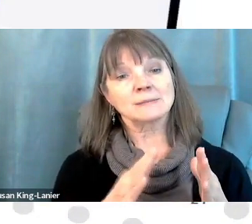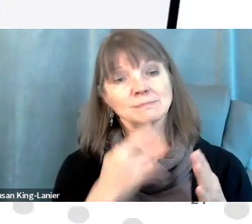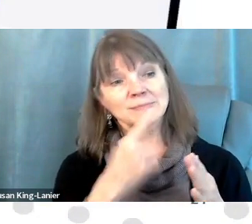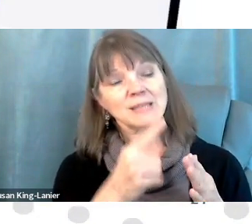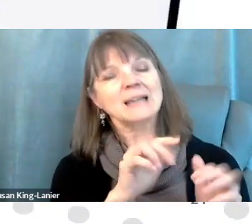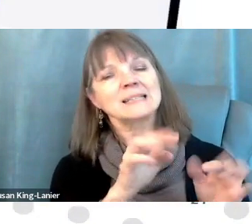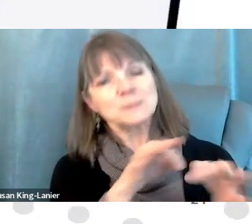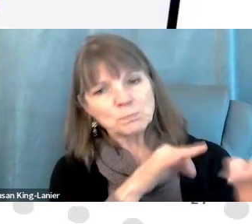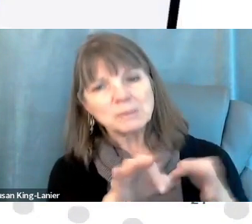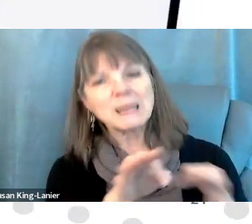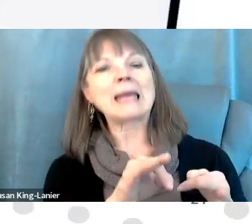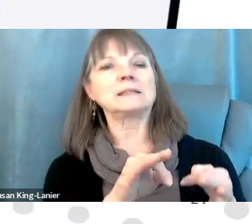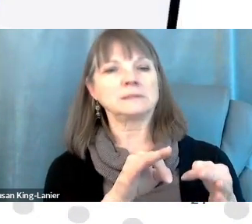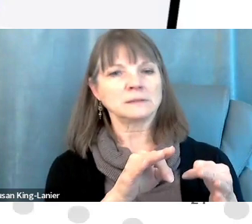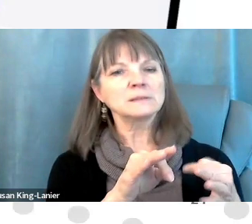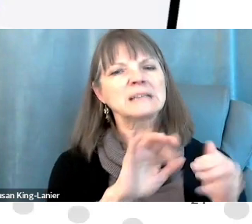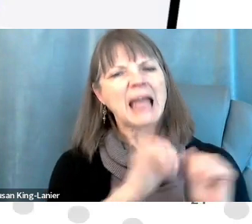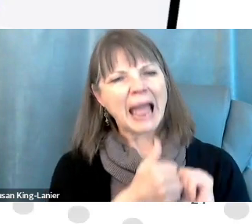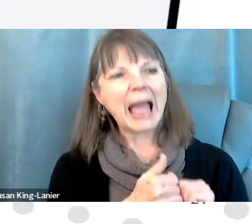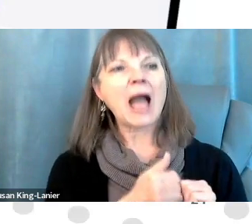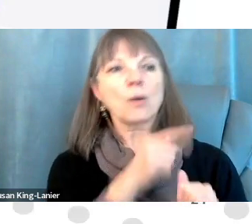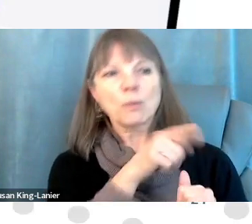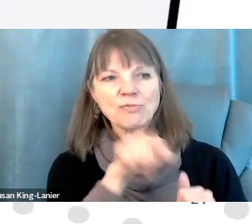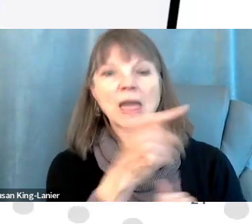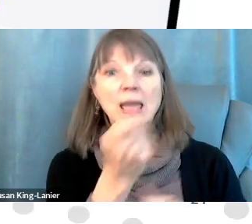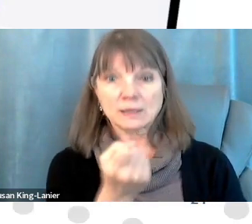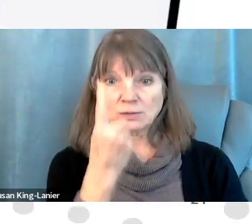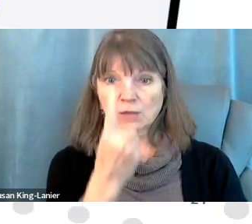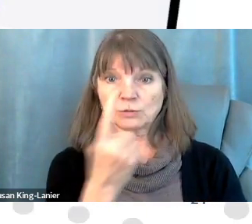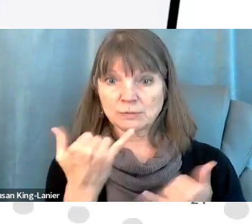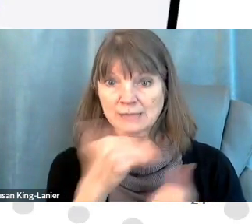how to offer it to them until you can feel comfortable in your own words.